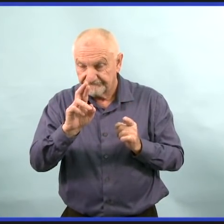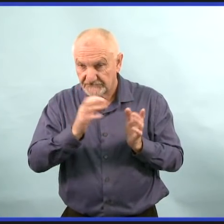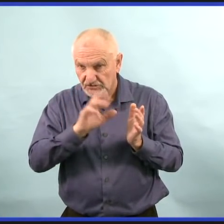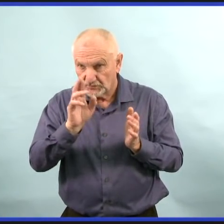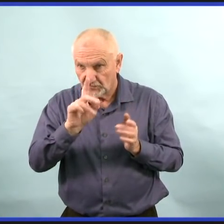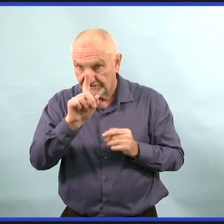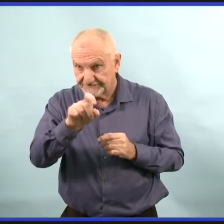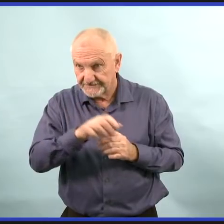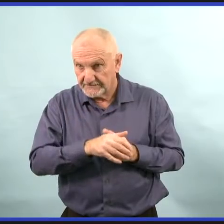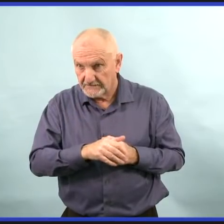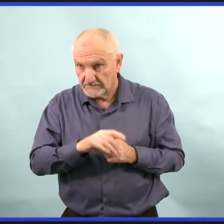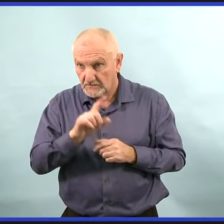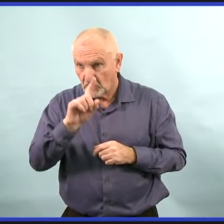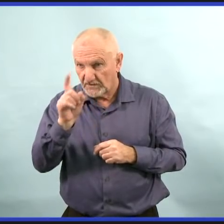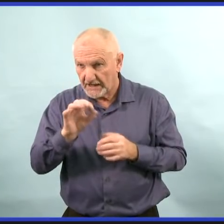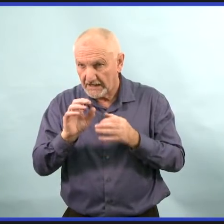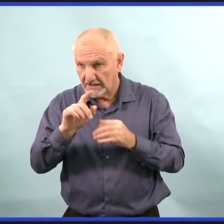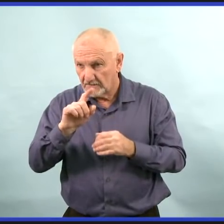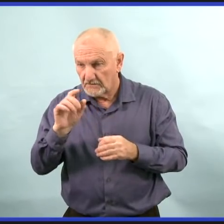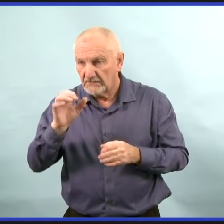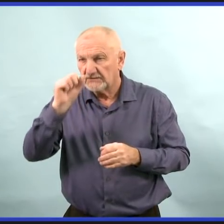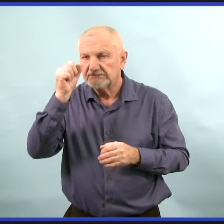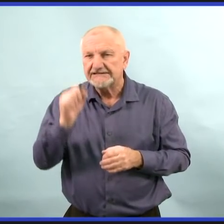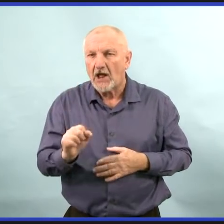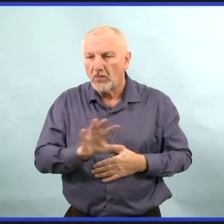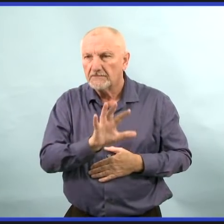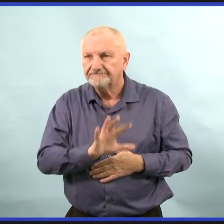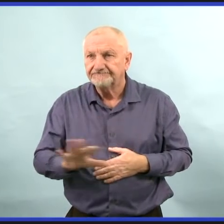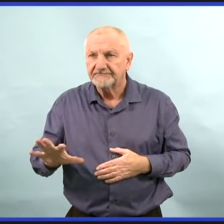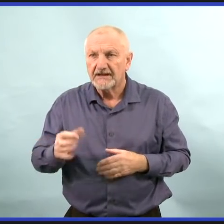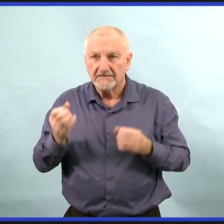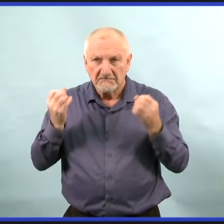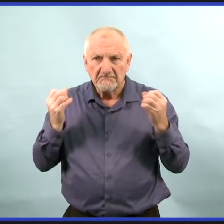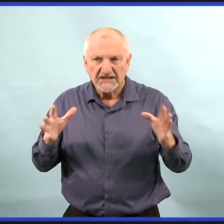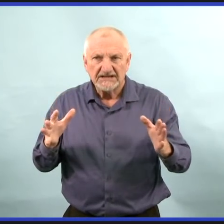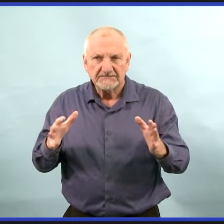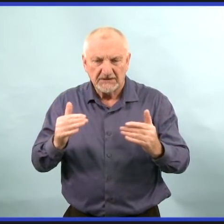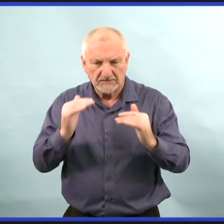that specifically target religious gatherings yet there hasn't been a single ticket handed out